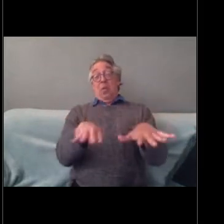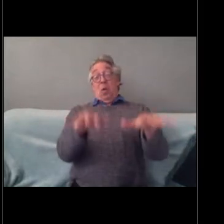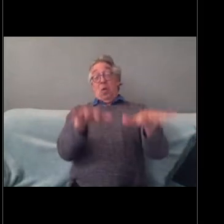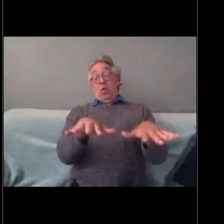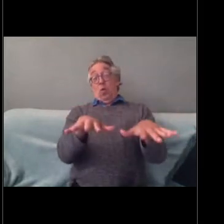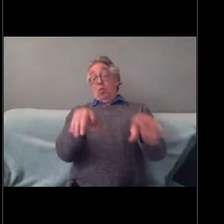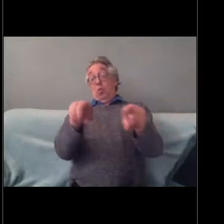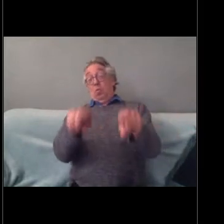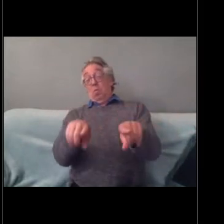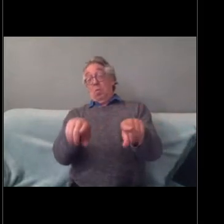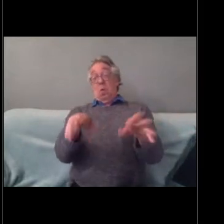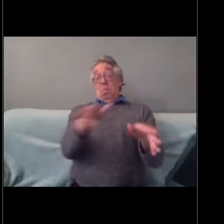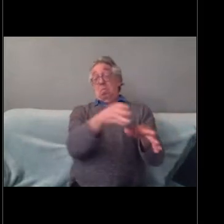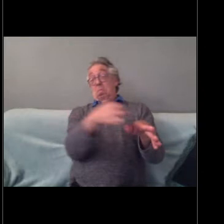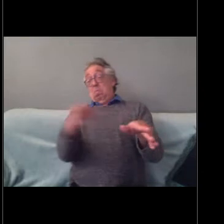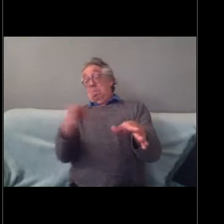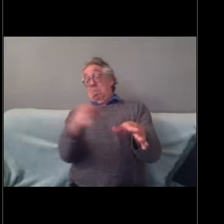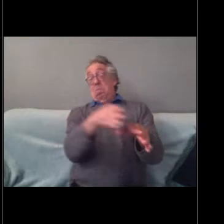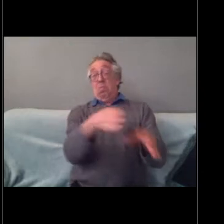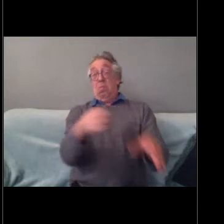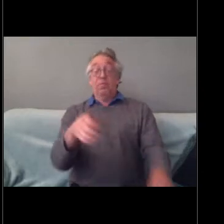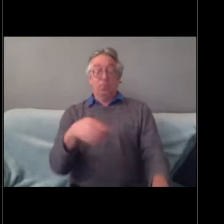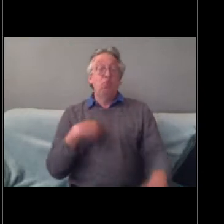This will be a rather large call for proposal